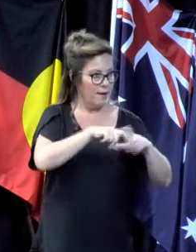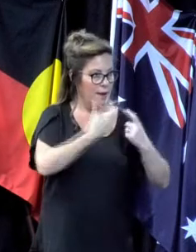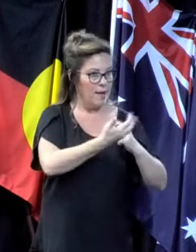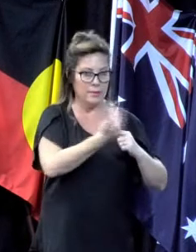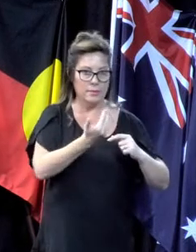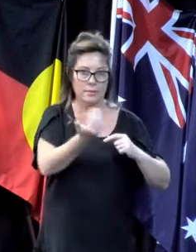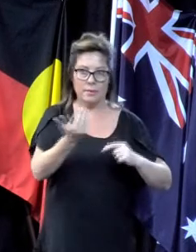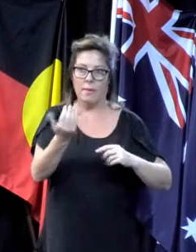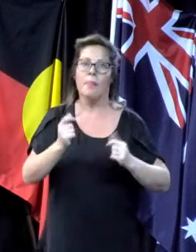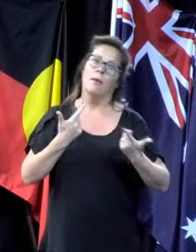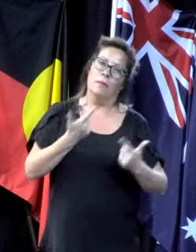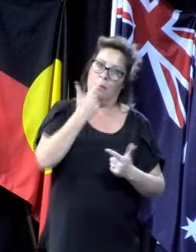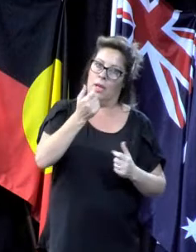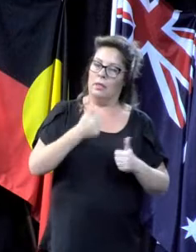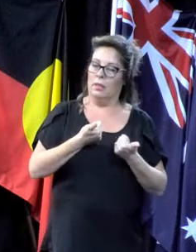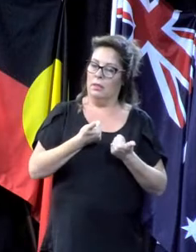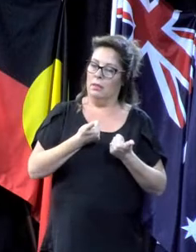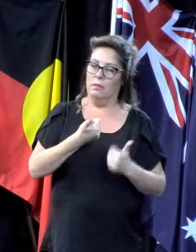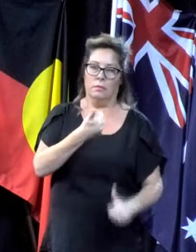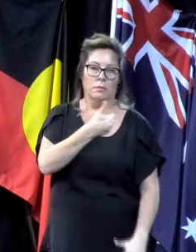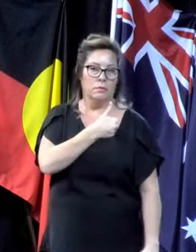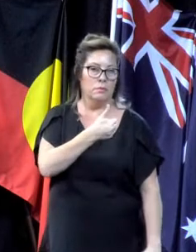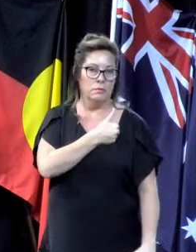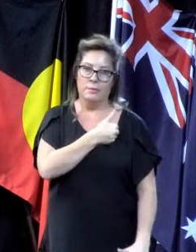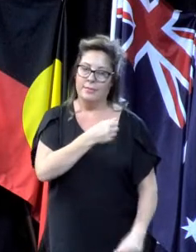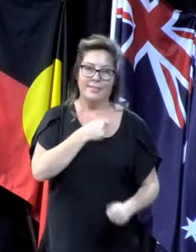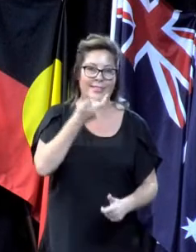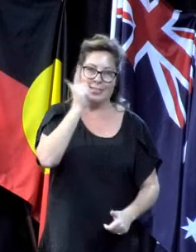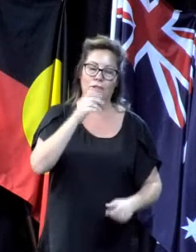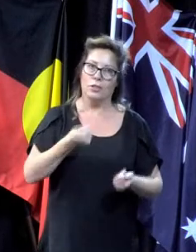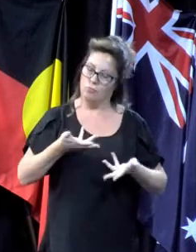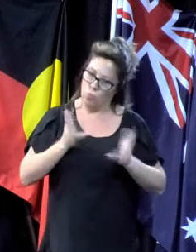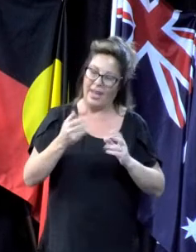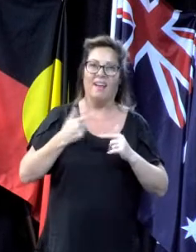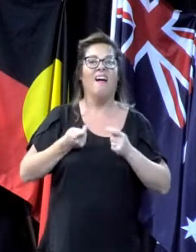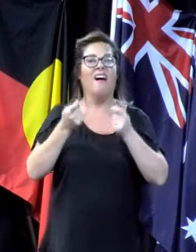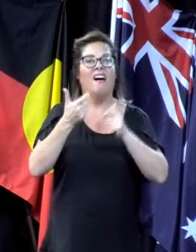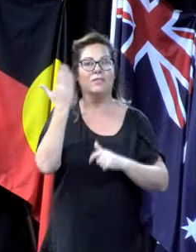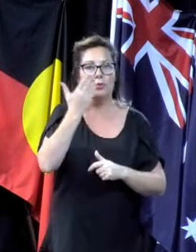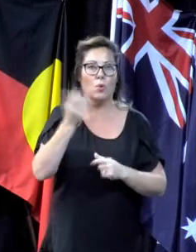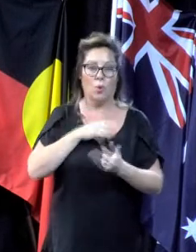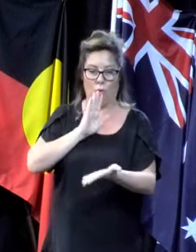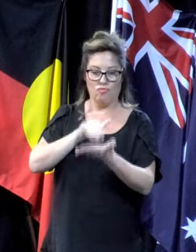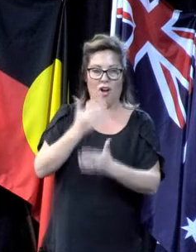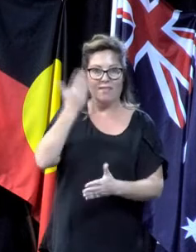you know, most often, more than willing to stay after school or come early before school to engage in those sorts of things.